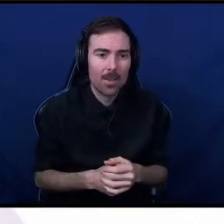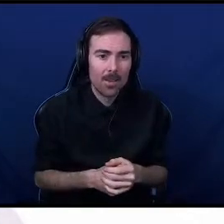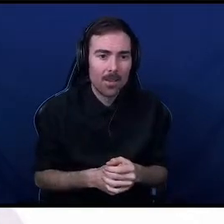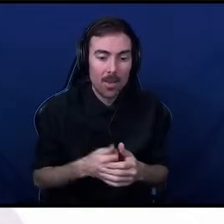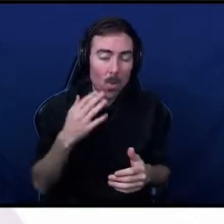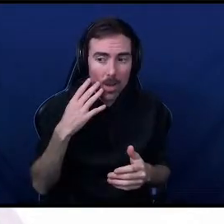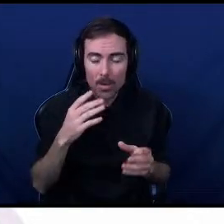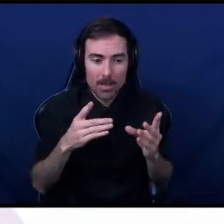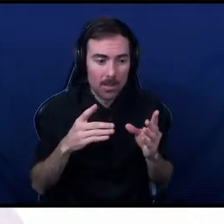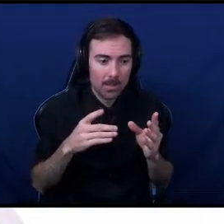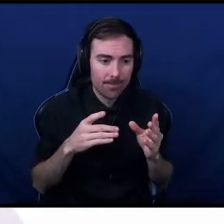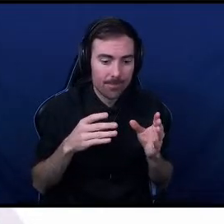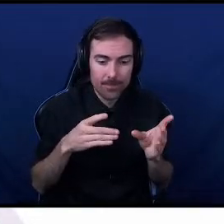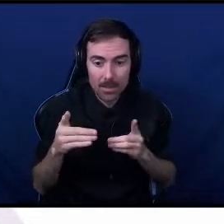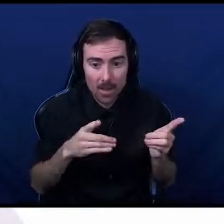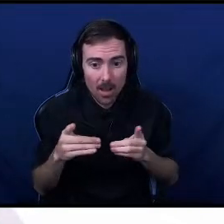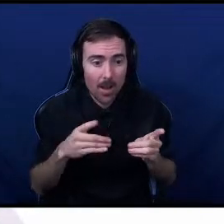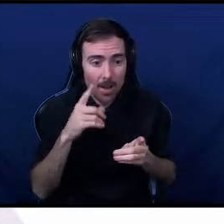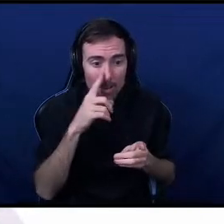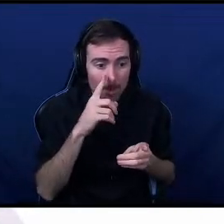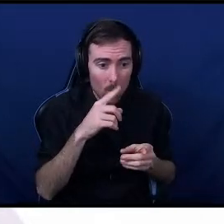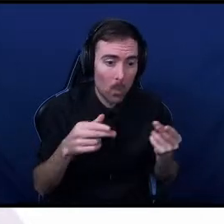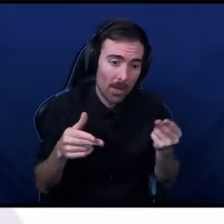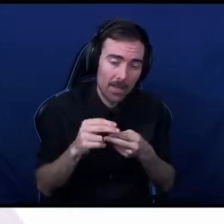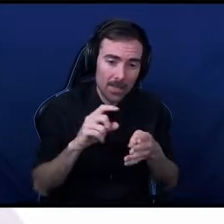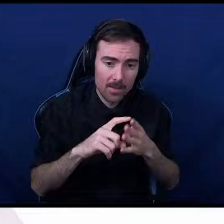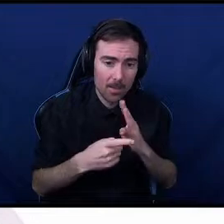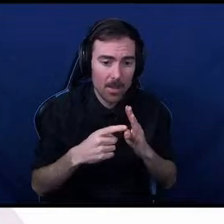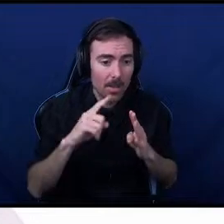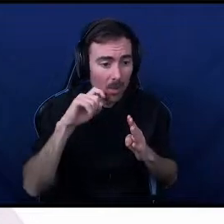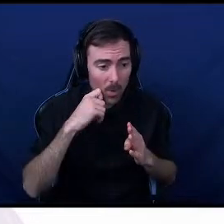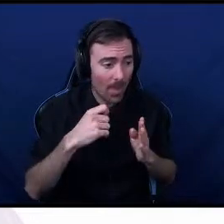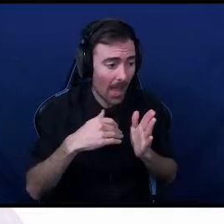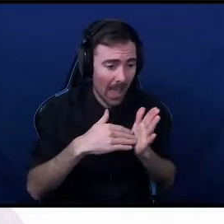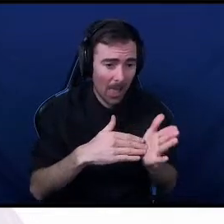circumstances, it's going to help everyone, right, because, again, I've talked to quite extensively about the idea that